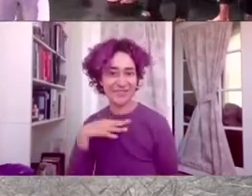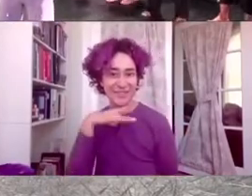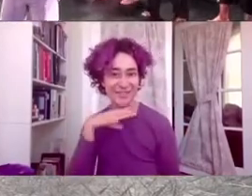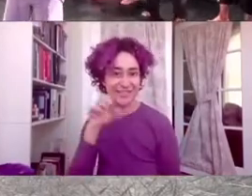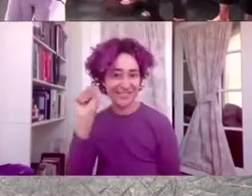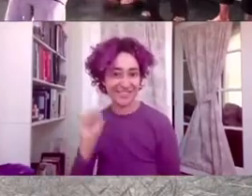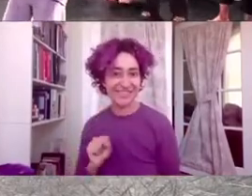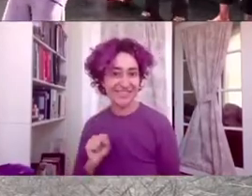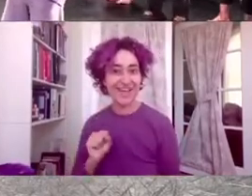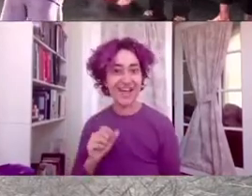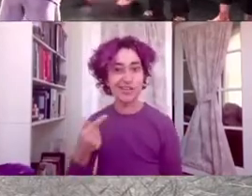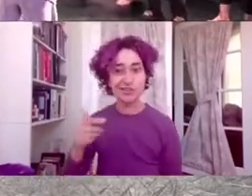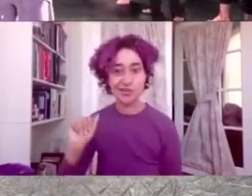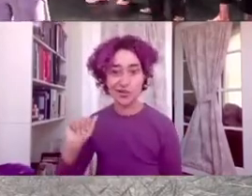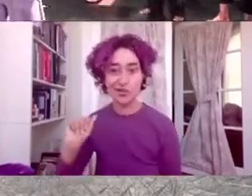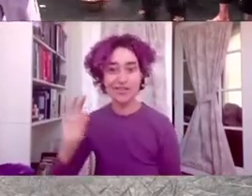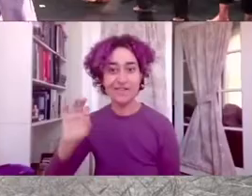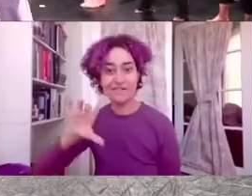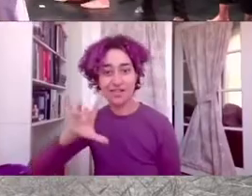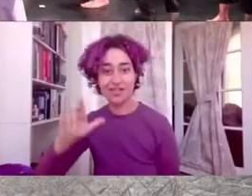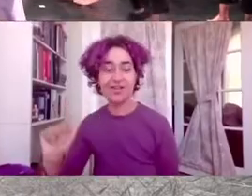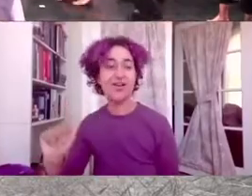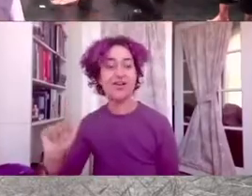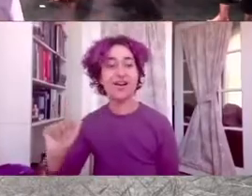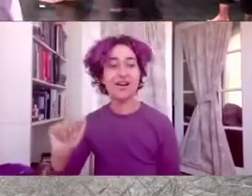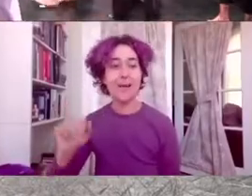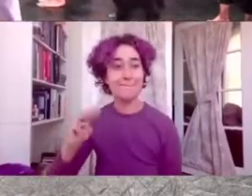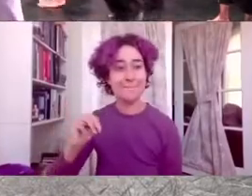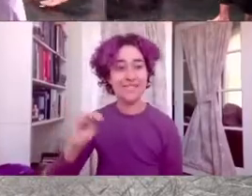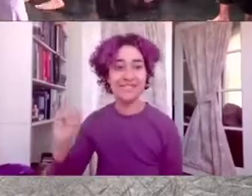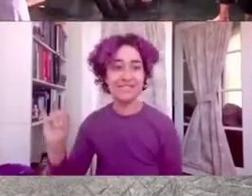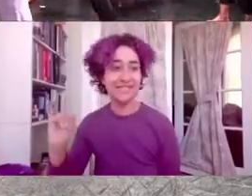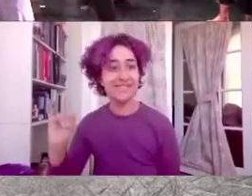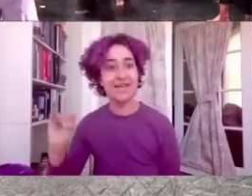Georgia, Florida, Mississippi, Alabama, North Carolina.